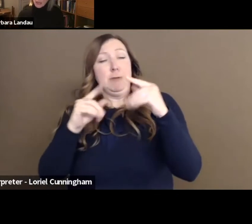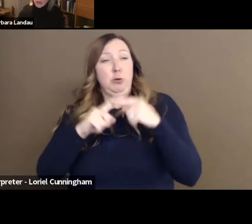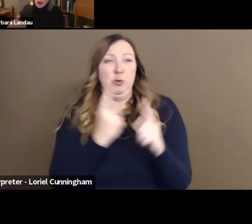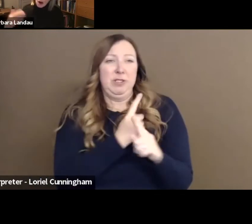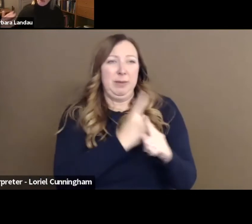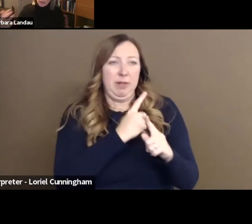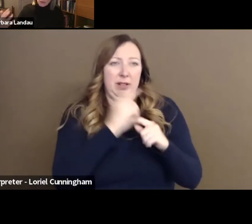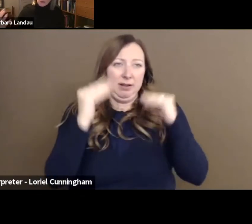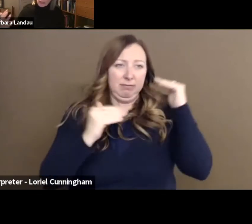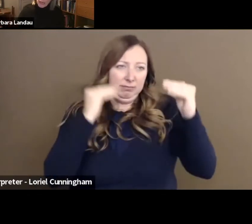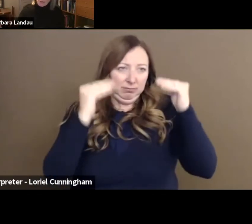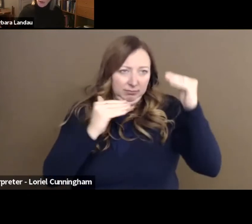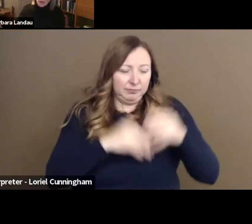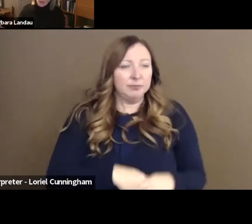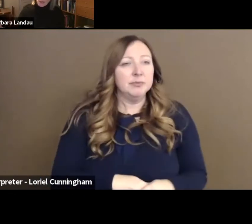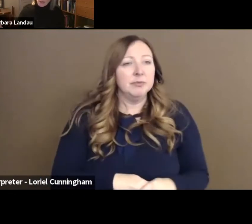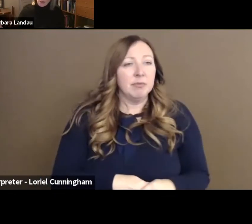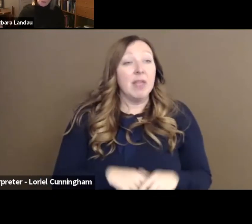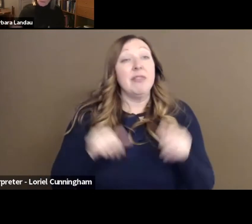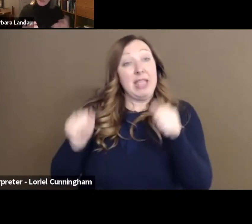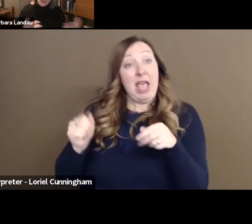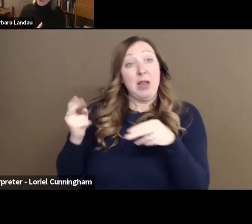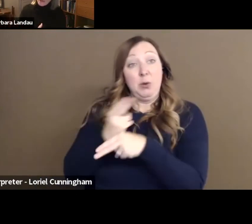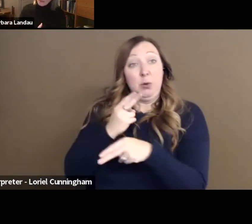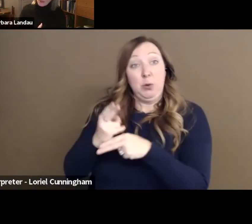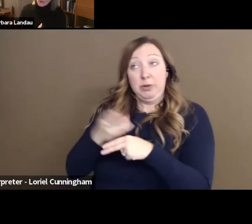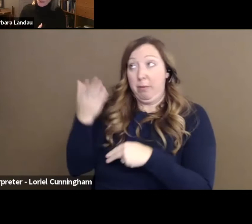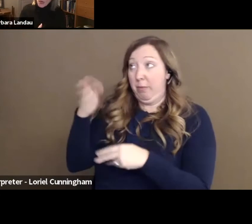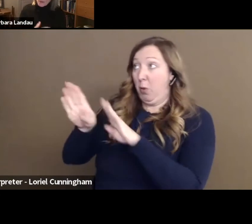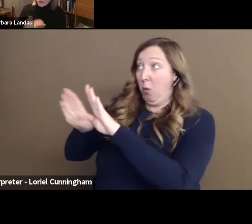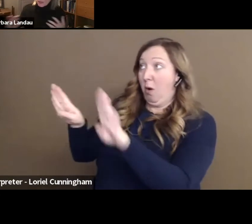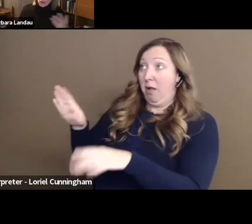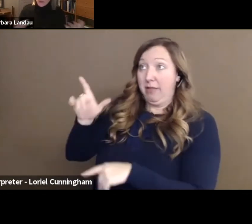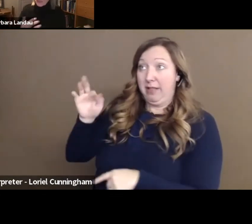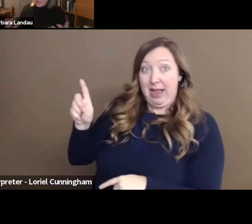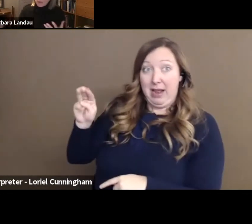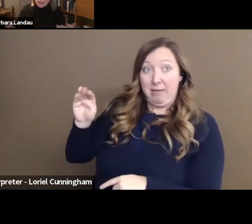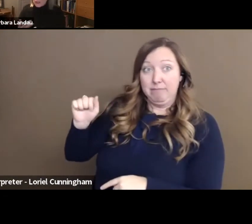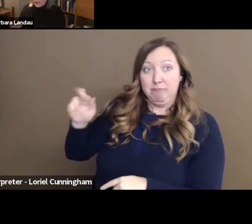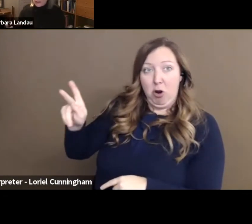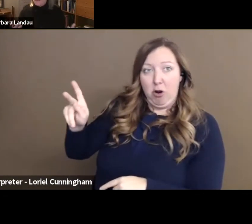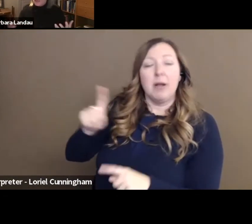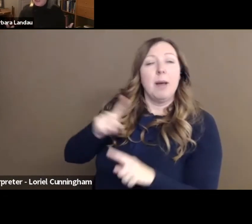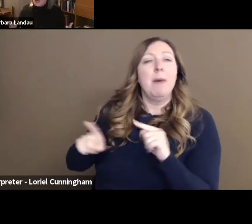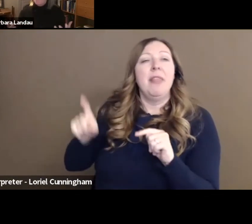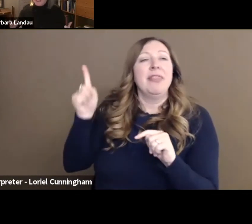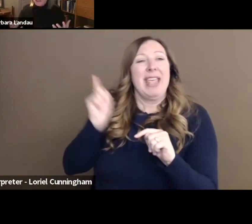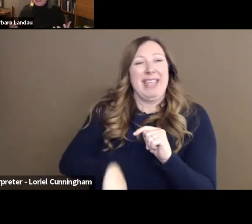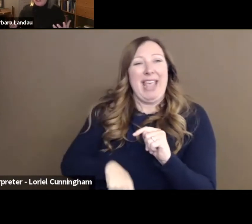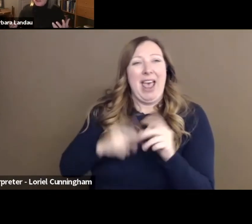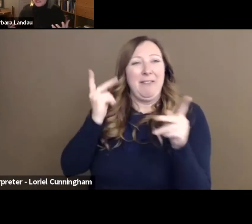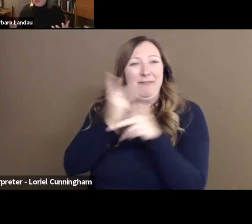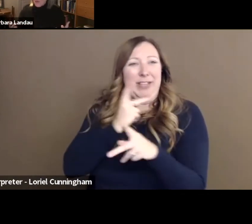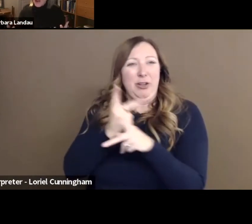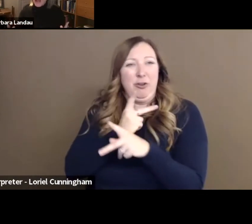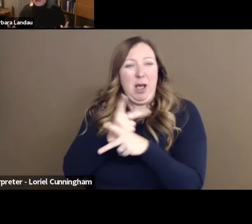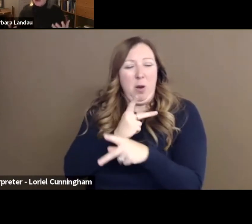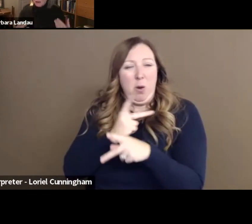they are able to use the landmark but they weren't able to use the geometry so they can't be doing some